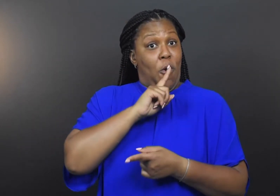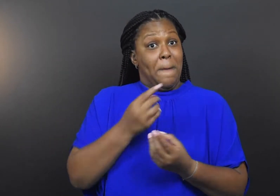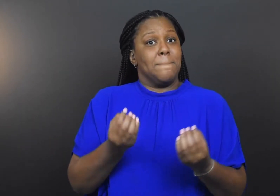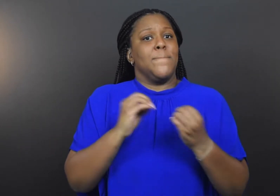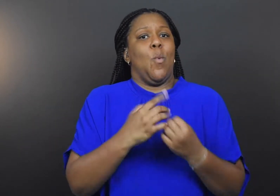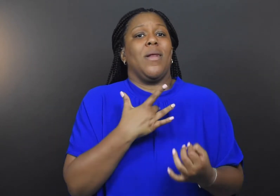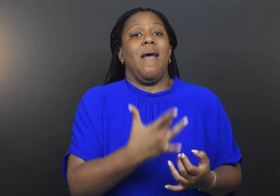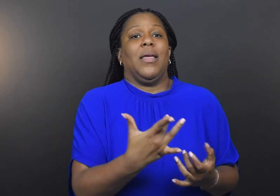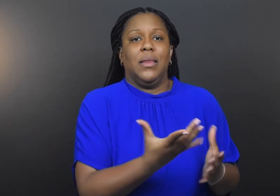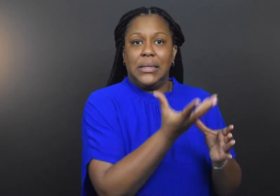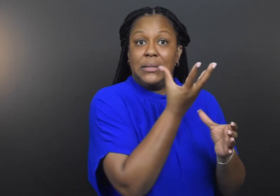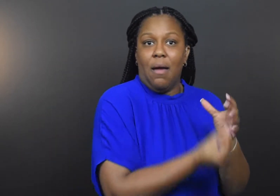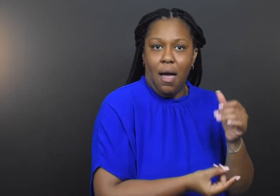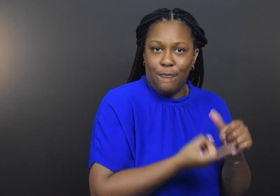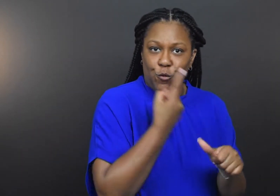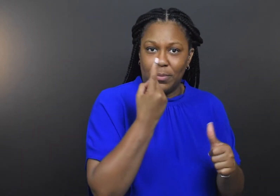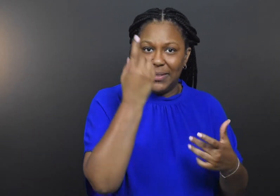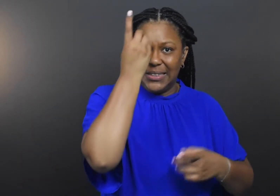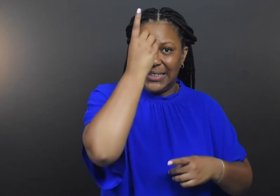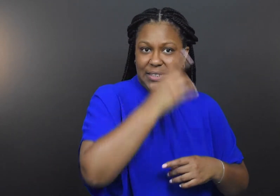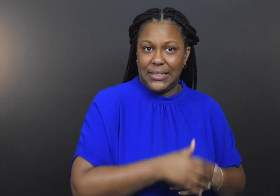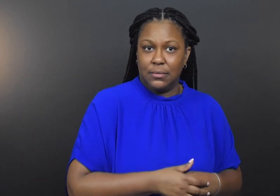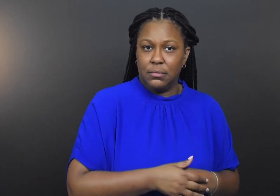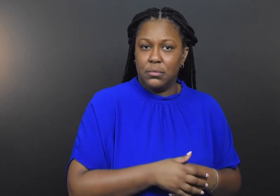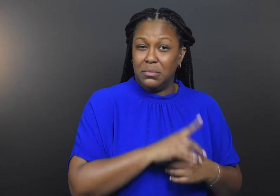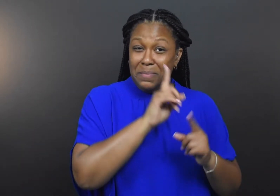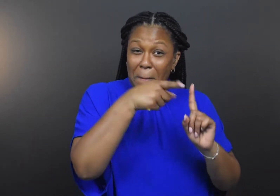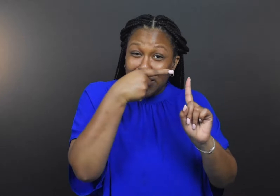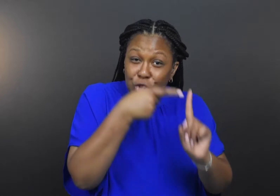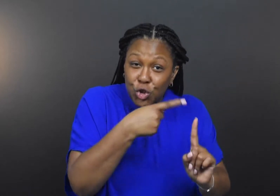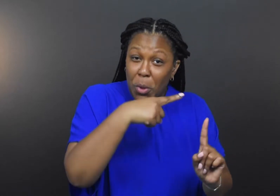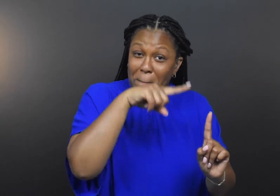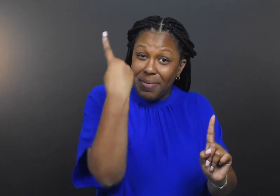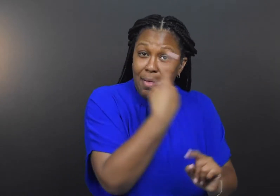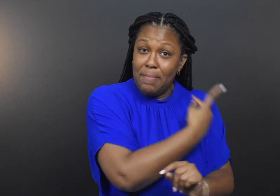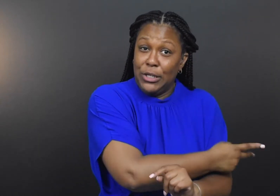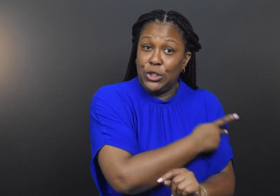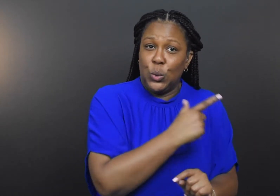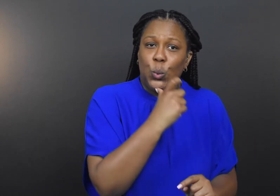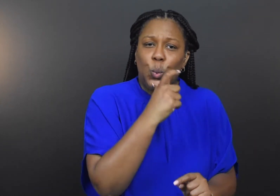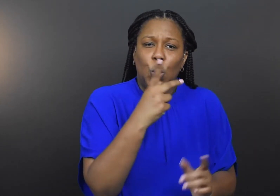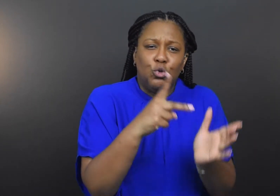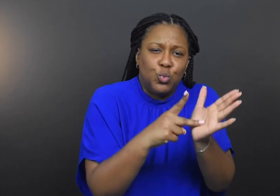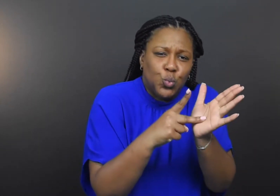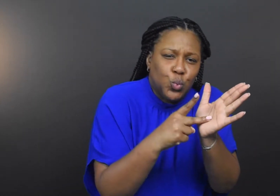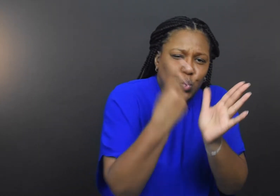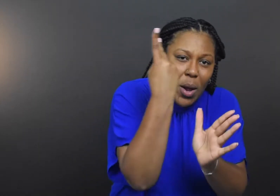They are more likely to die from the disease, particularly Black patients, who are twice as likely to die.